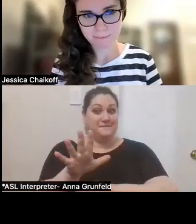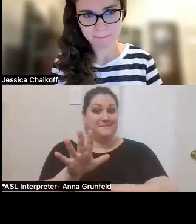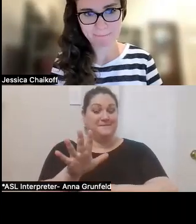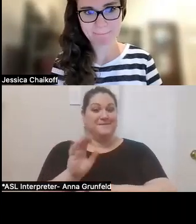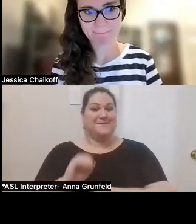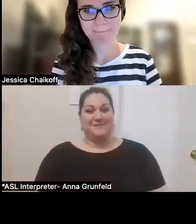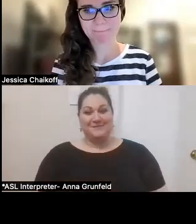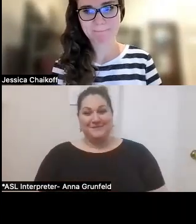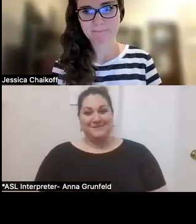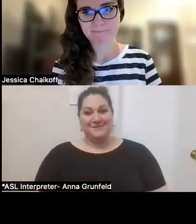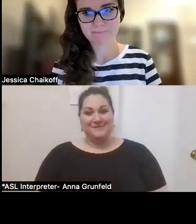Enjoy your lunch.